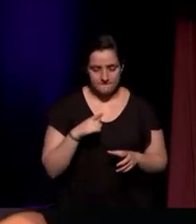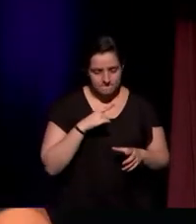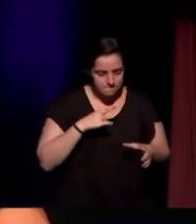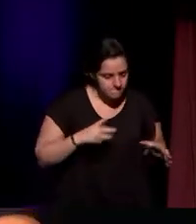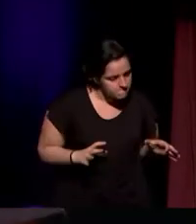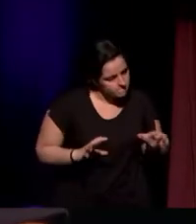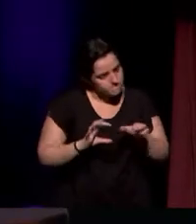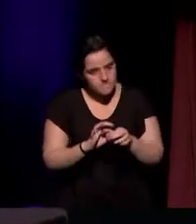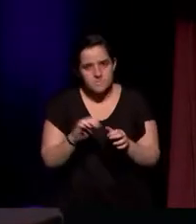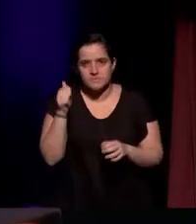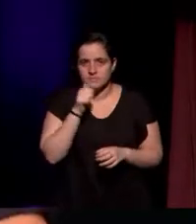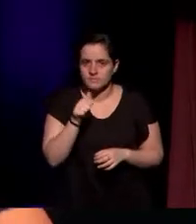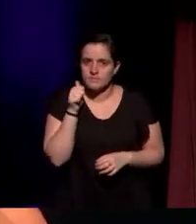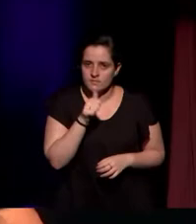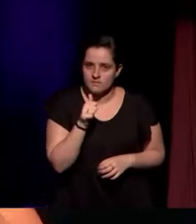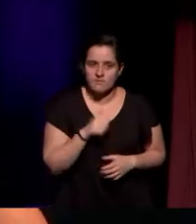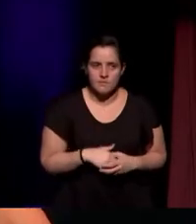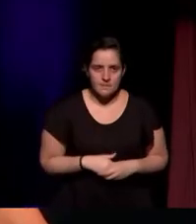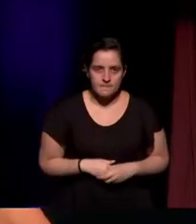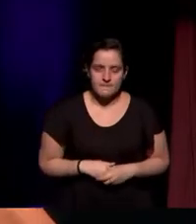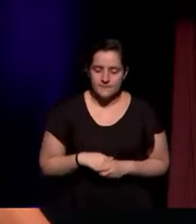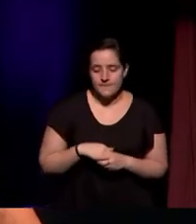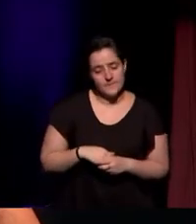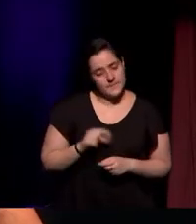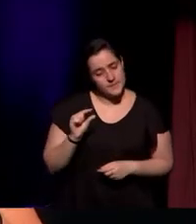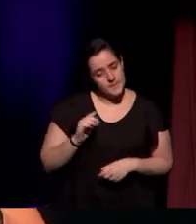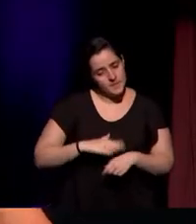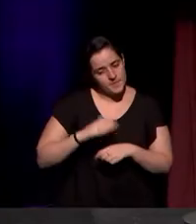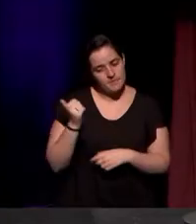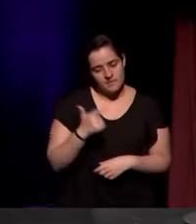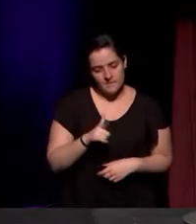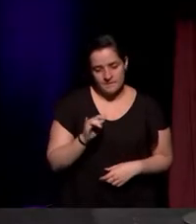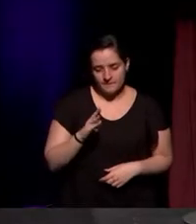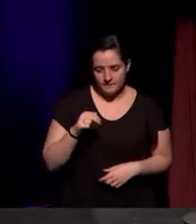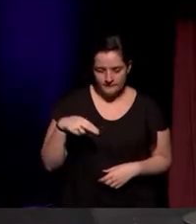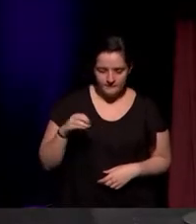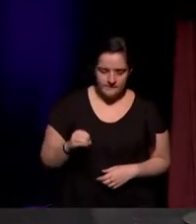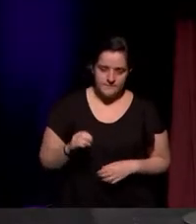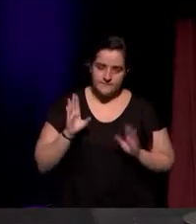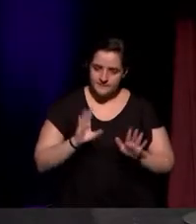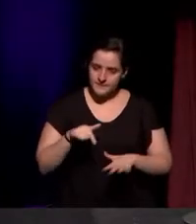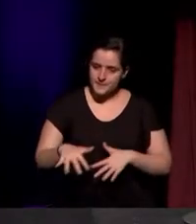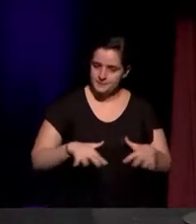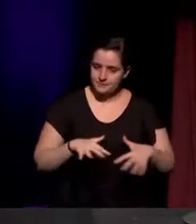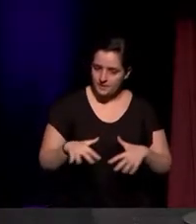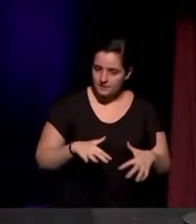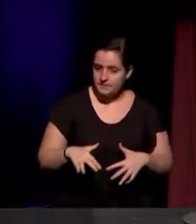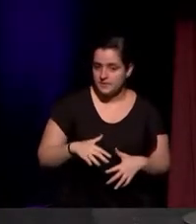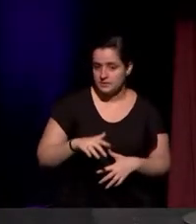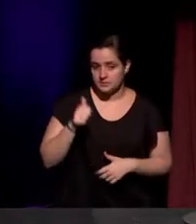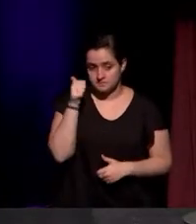even much more than Lebanon, has a moment, at the time of Nasserism, the Feminist Movement in Egypt,